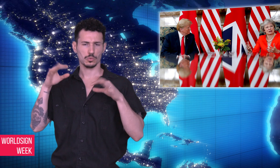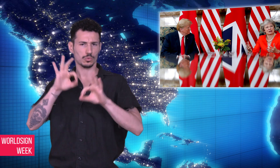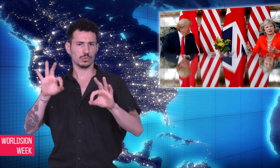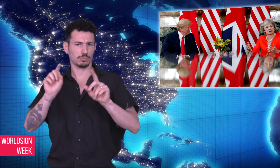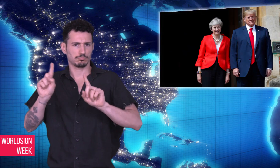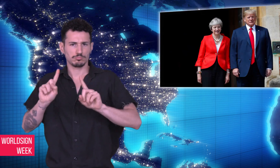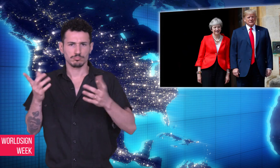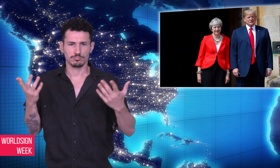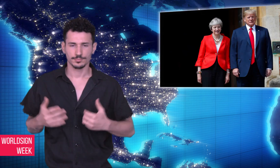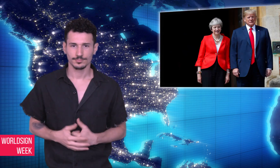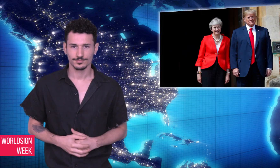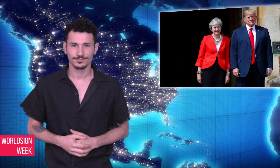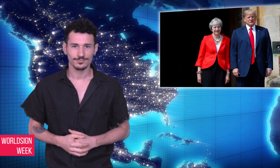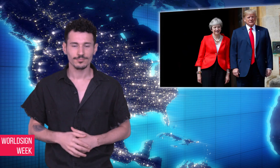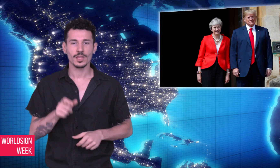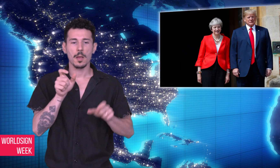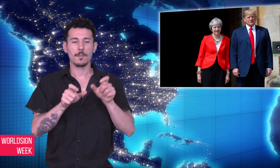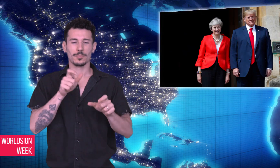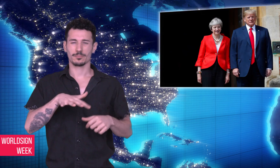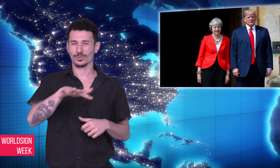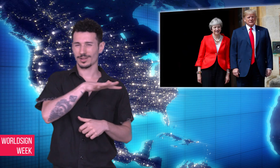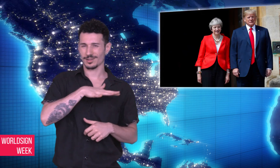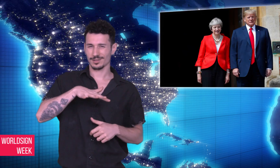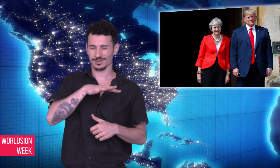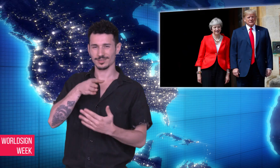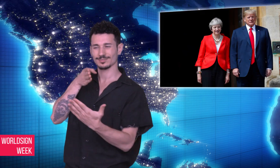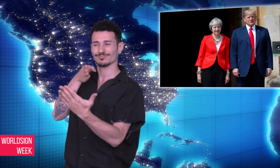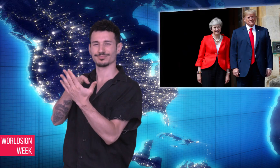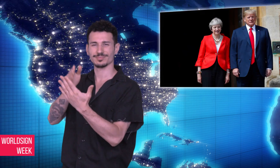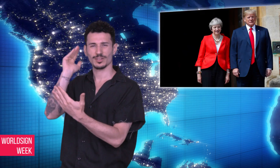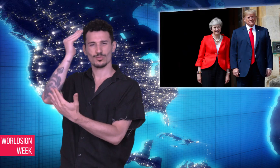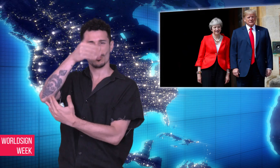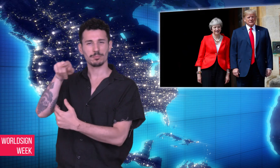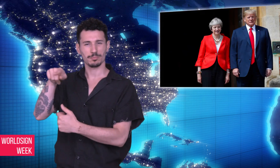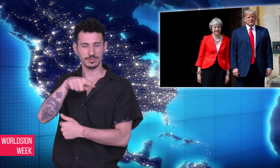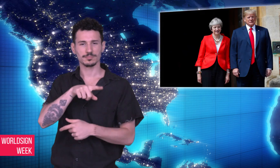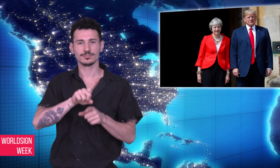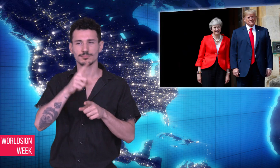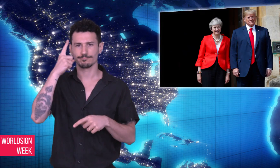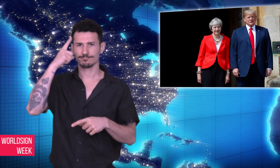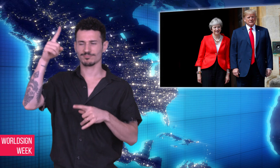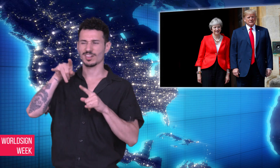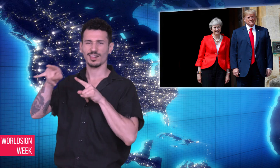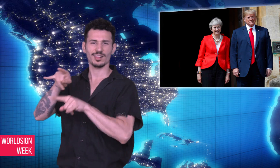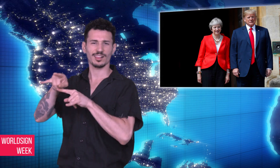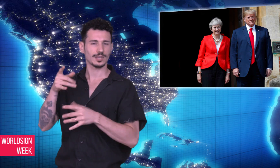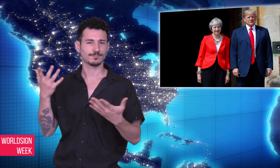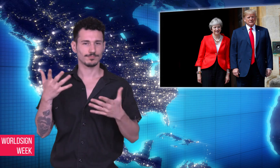were held including a “Baby Trump”